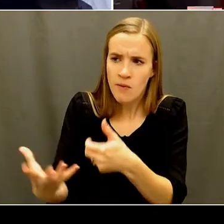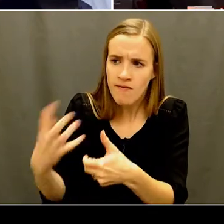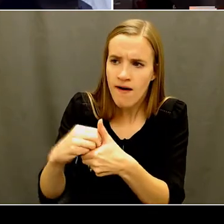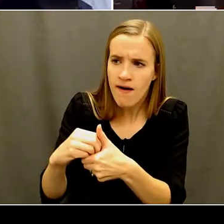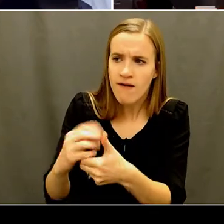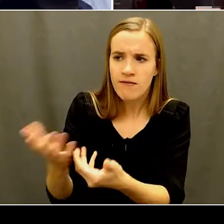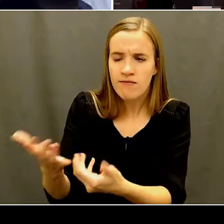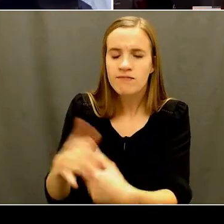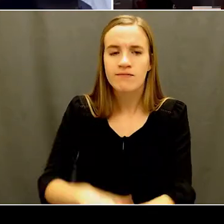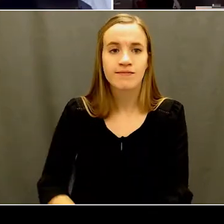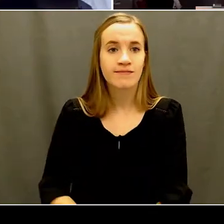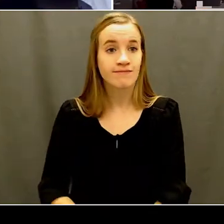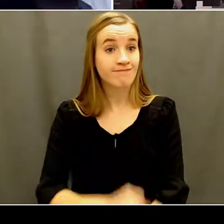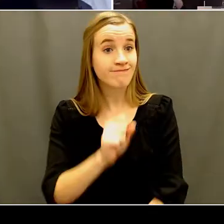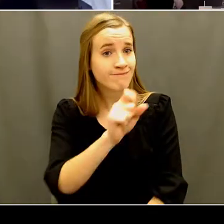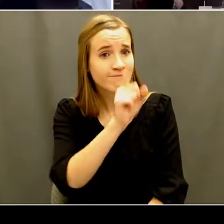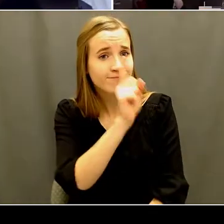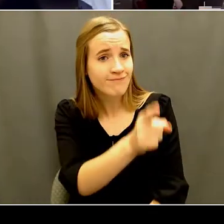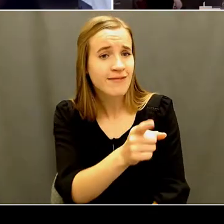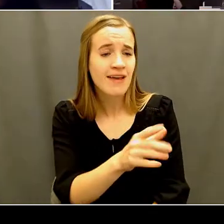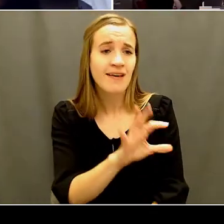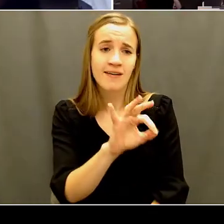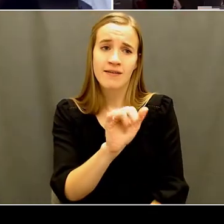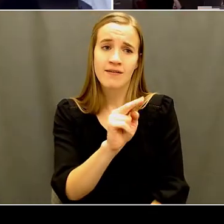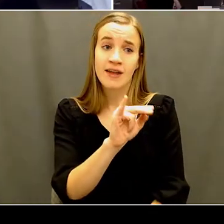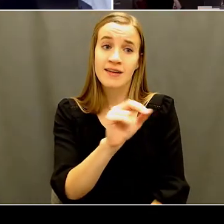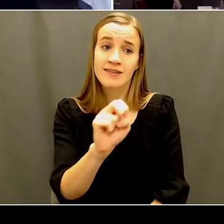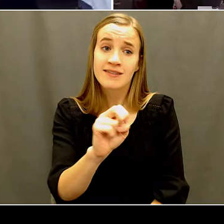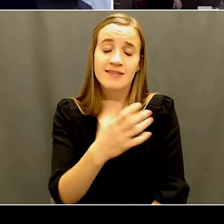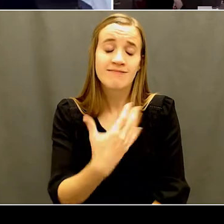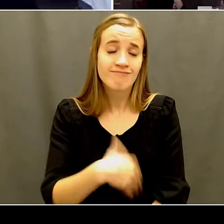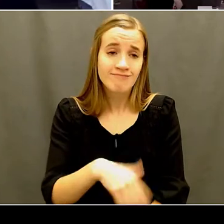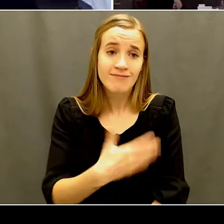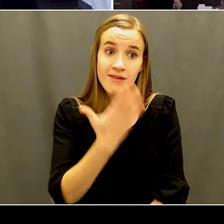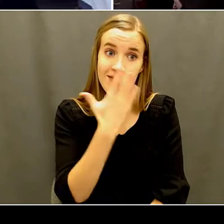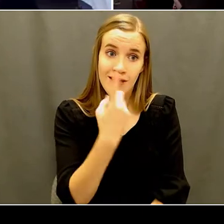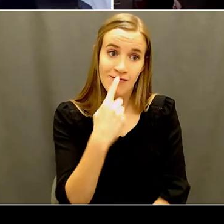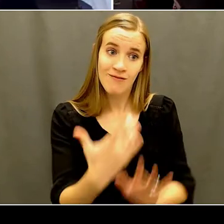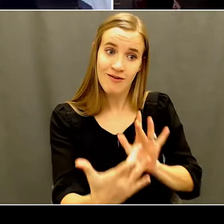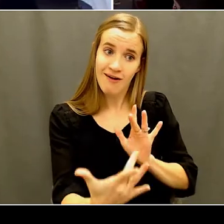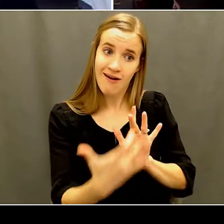Maria: Absolutely. So Fanisee, thank you so much for reaching out and for talking